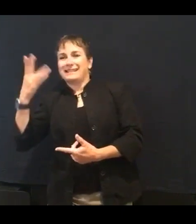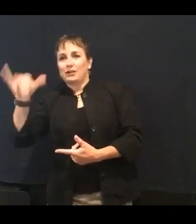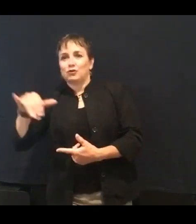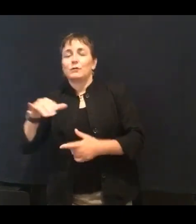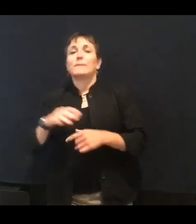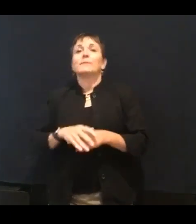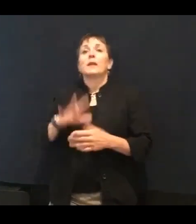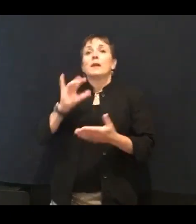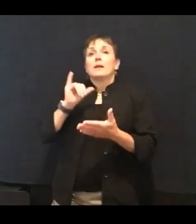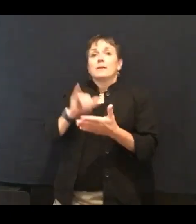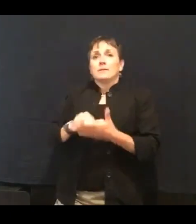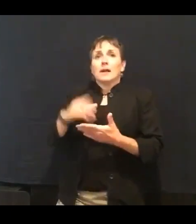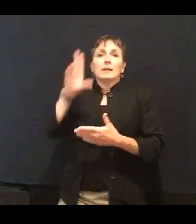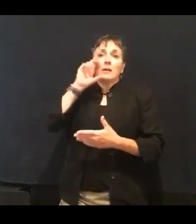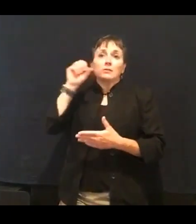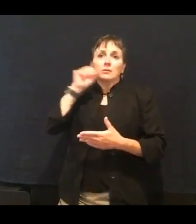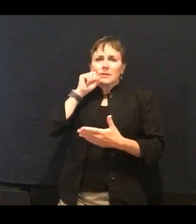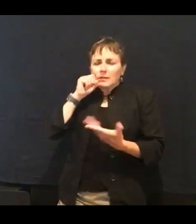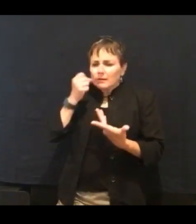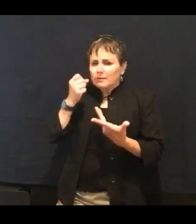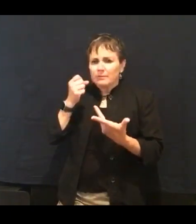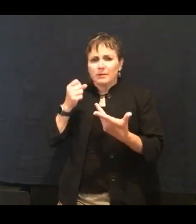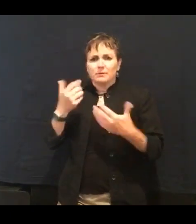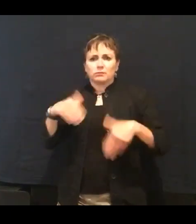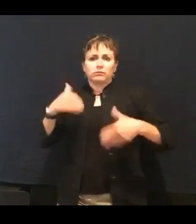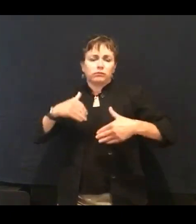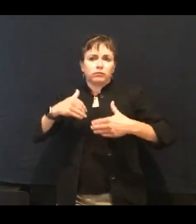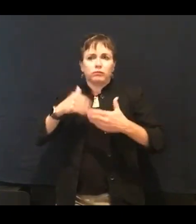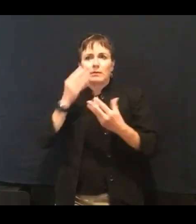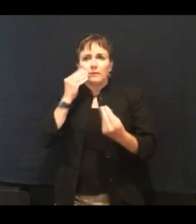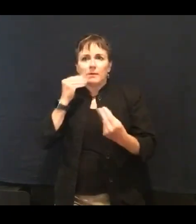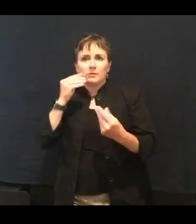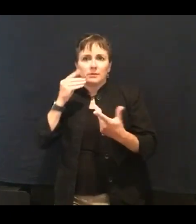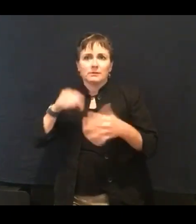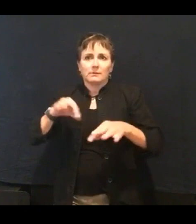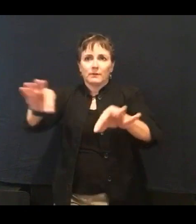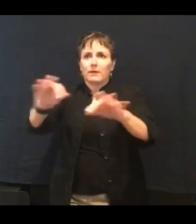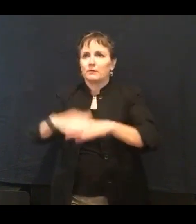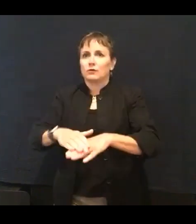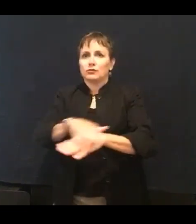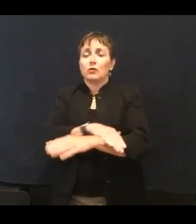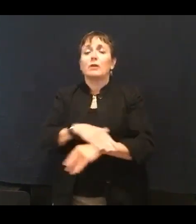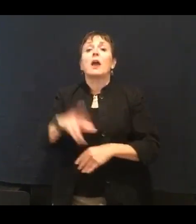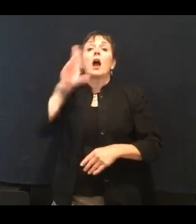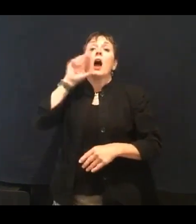has progressed slowly. In fact, Usher 3 was not even identified